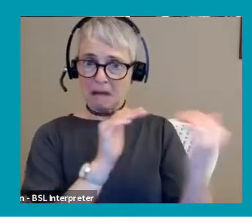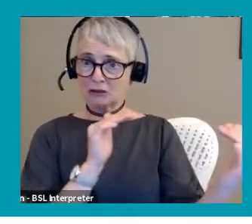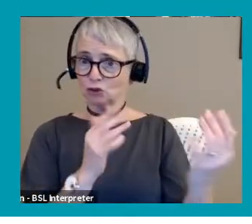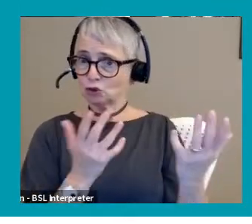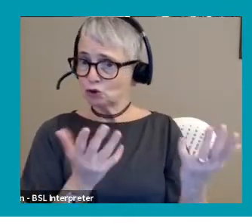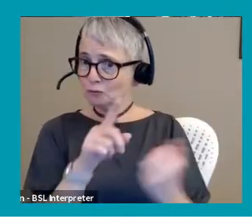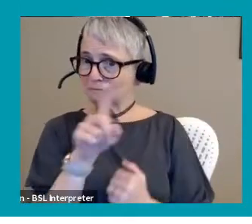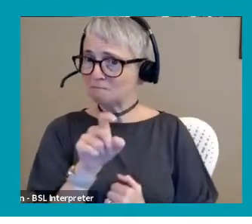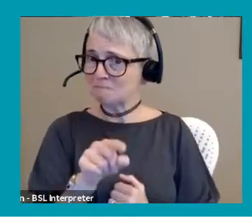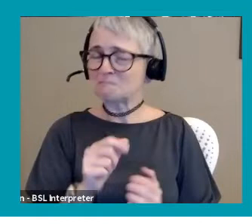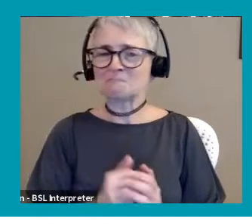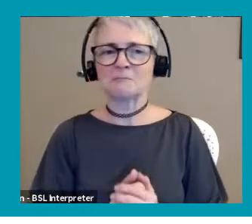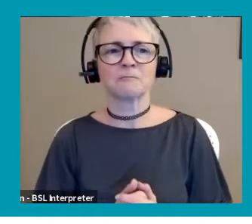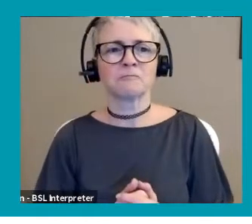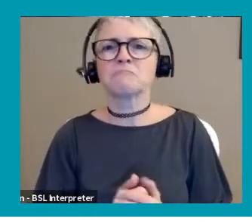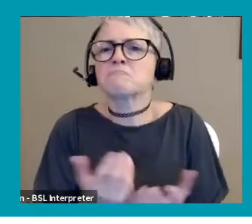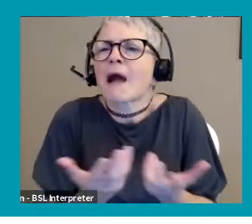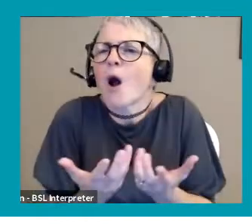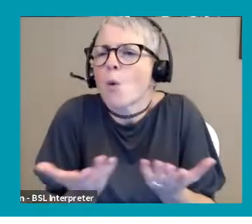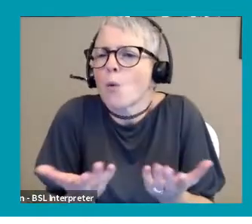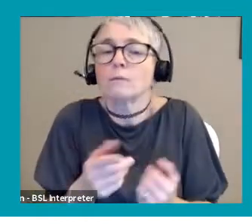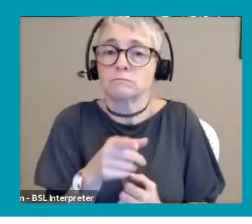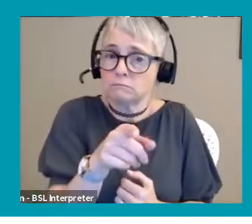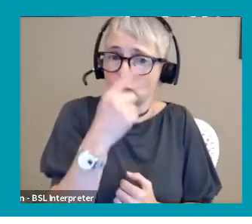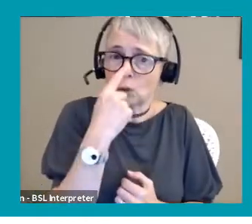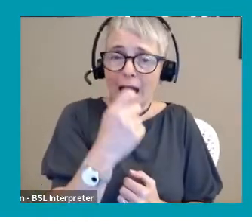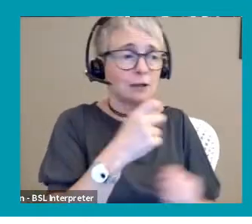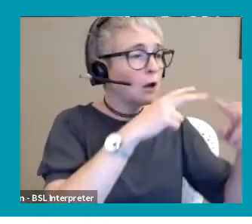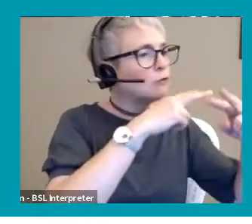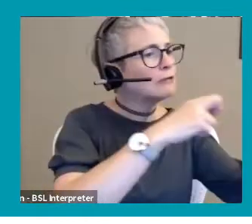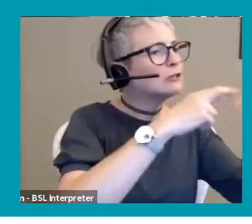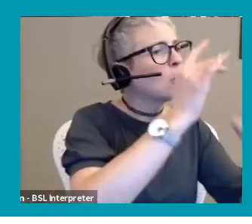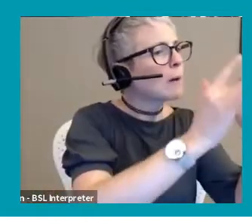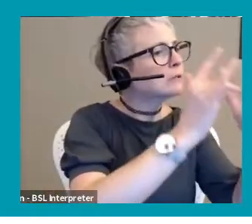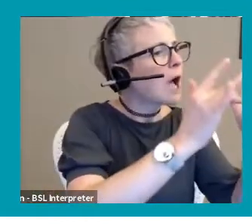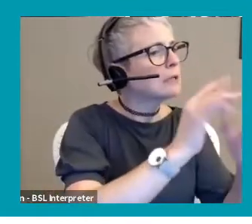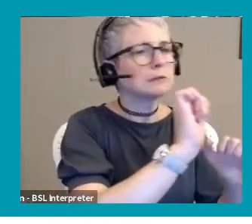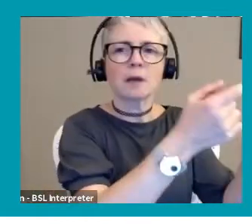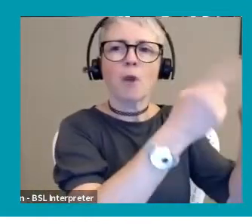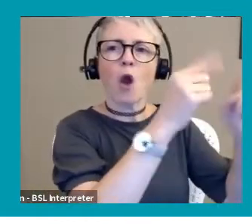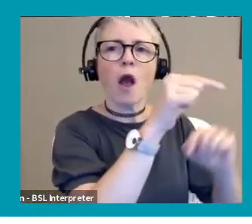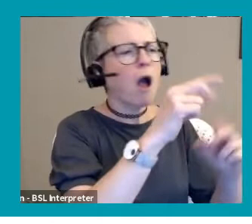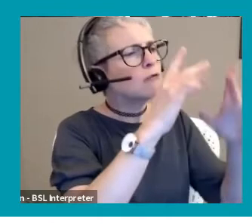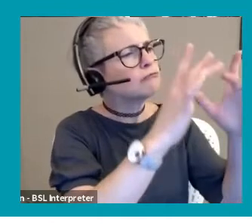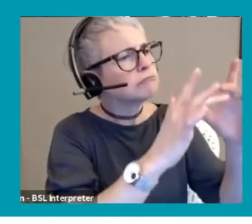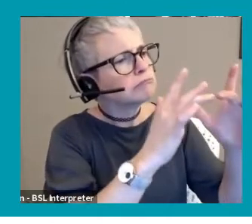Do you spend time researching and go on to employer websites and finding out more about who this employer is?